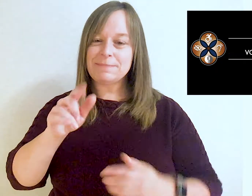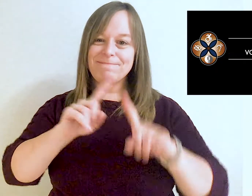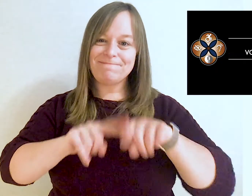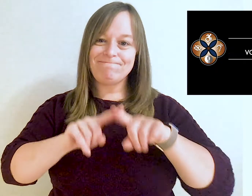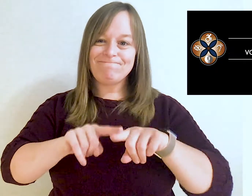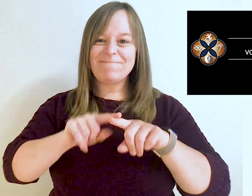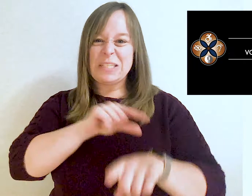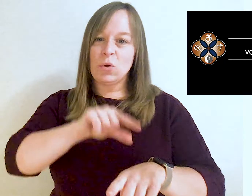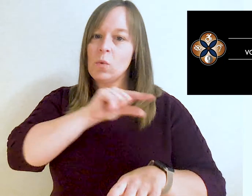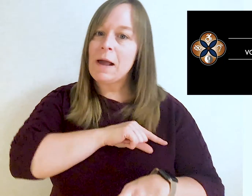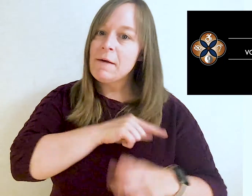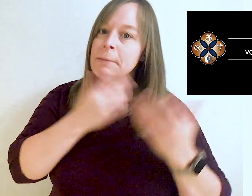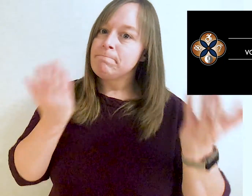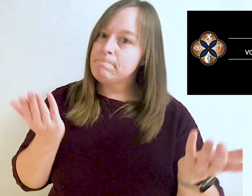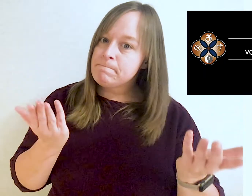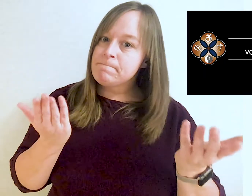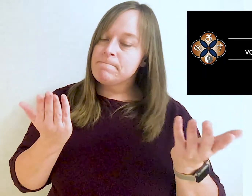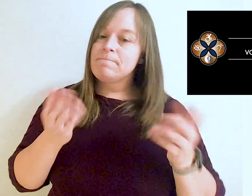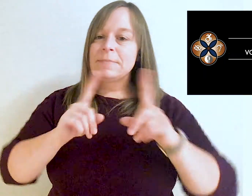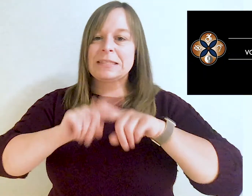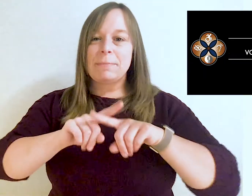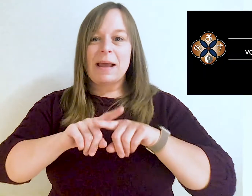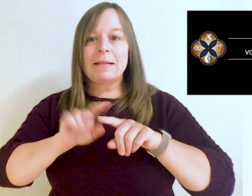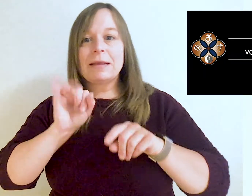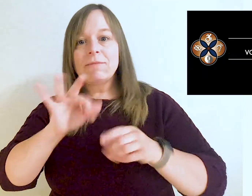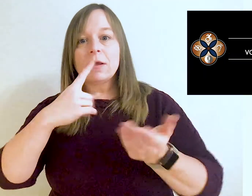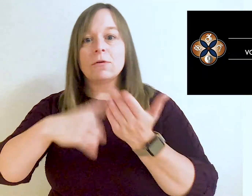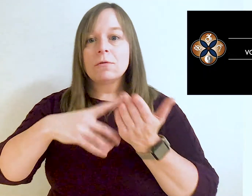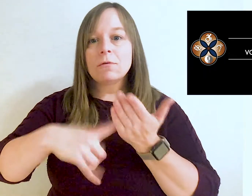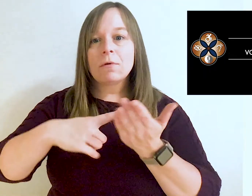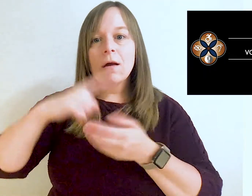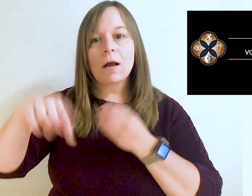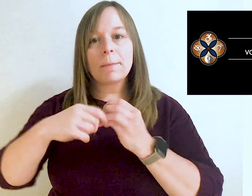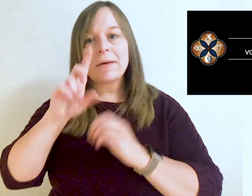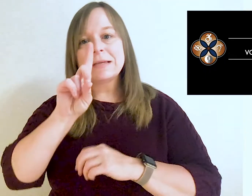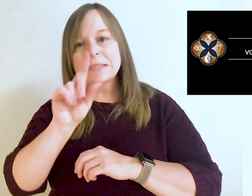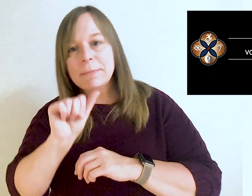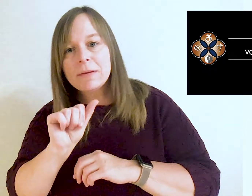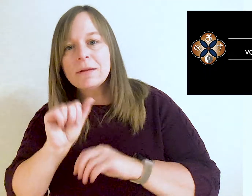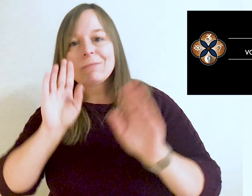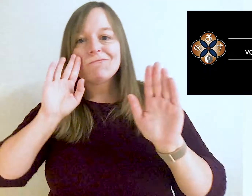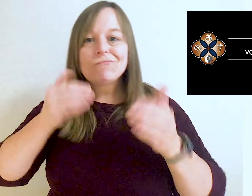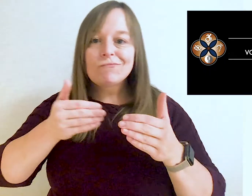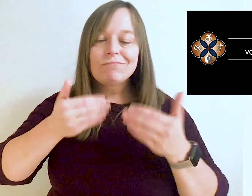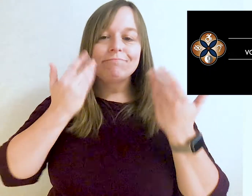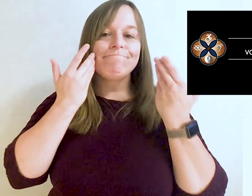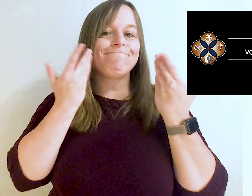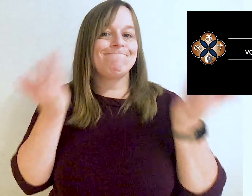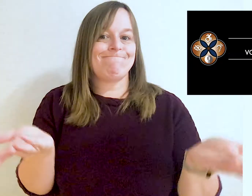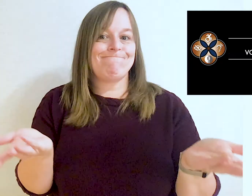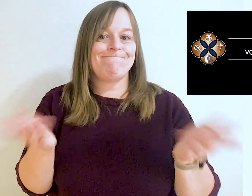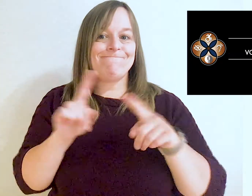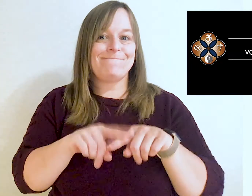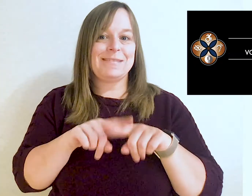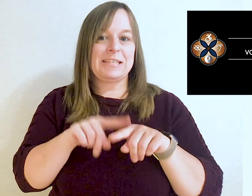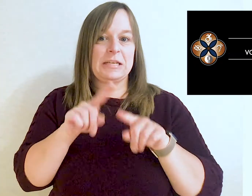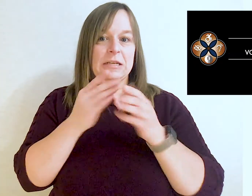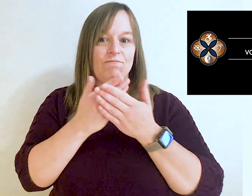the quality of the training and whether or not it focuses on disability etiquette